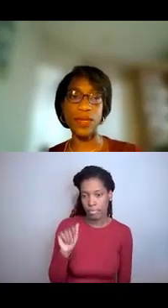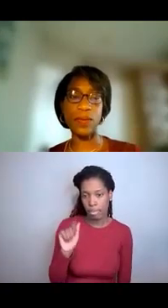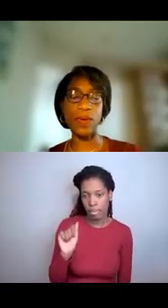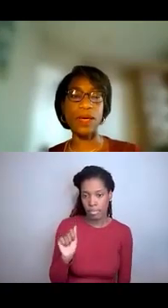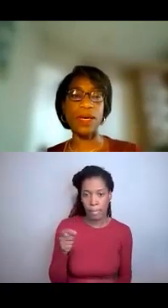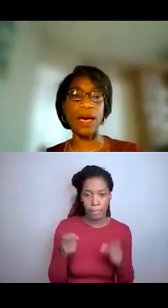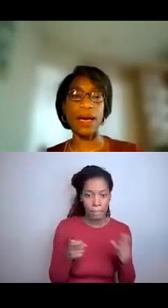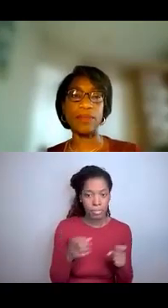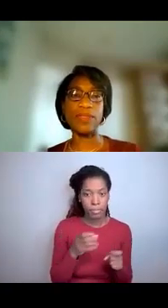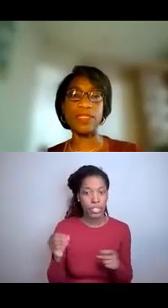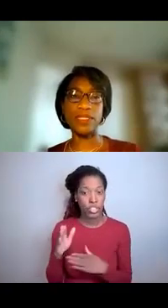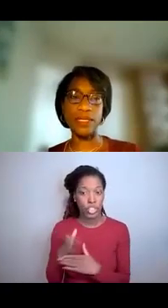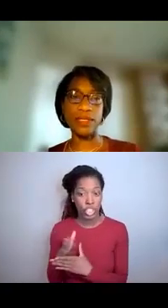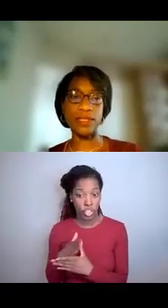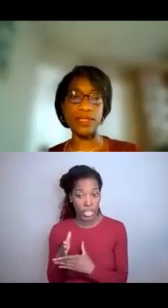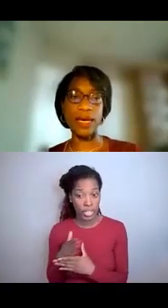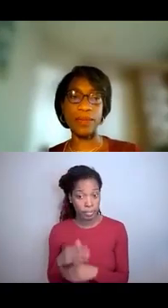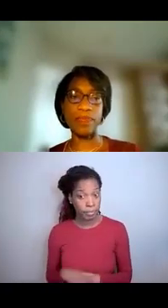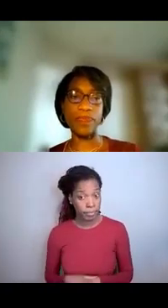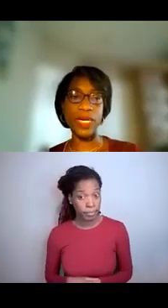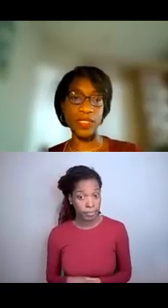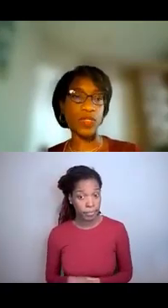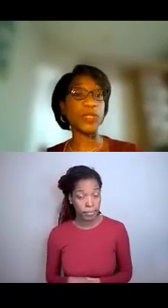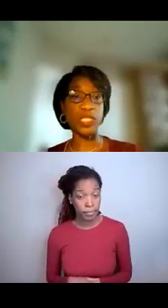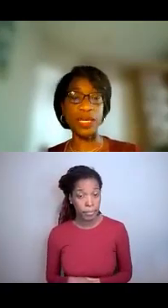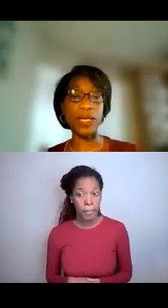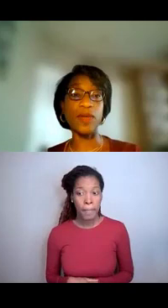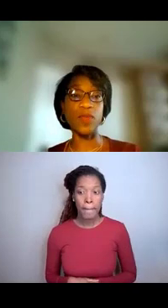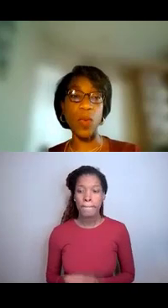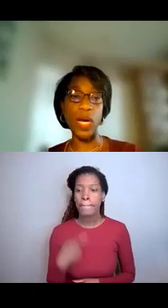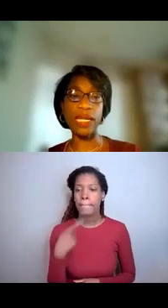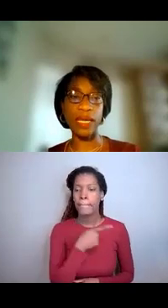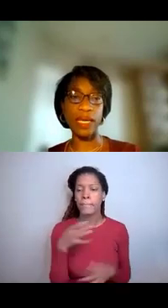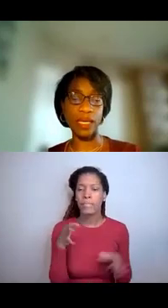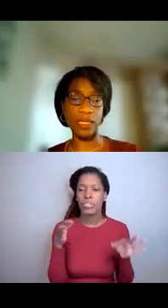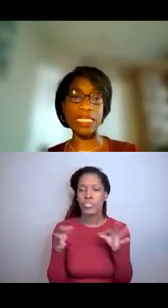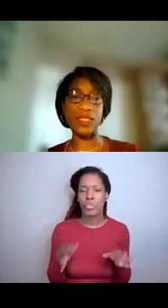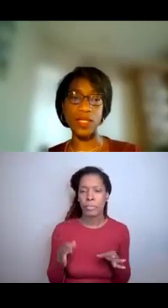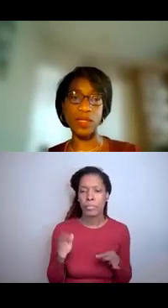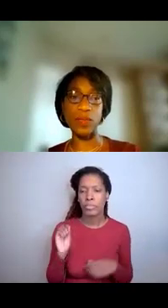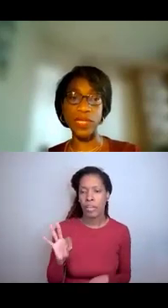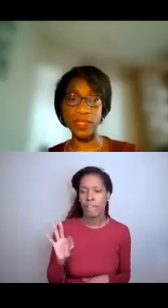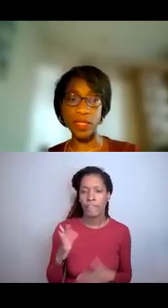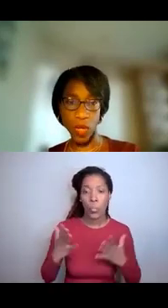So this is a description of what is considered a reasonable